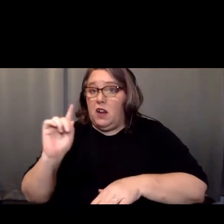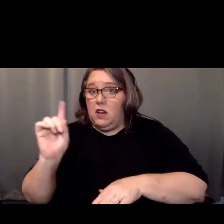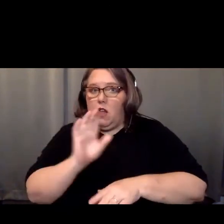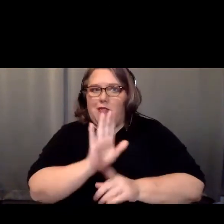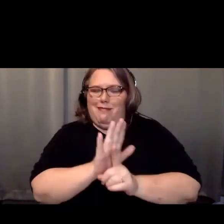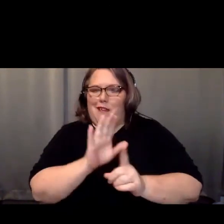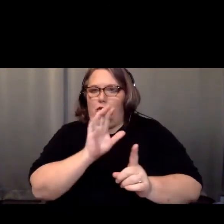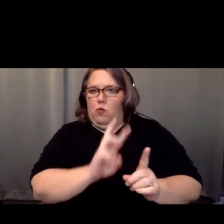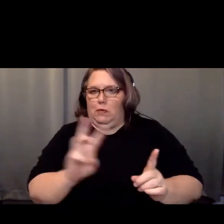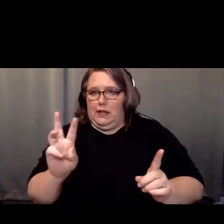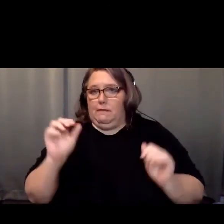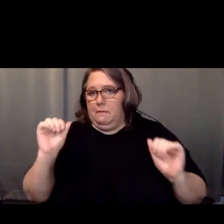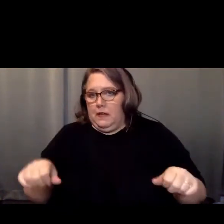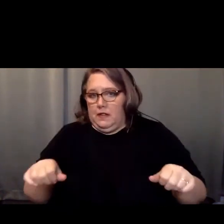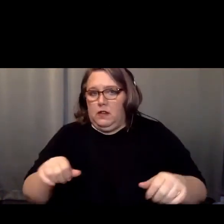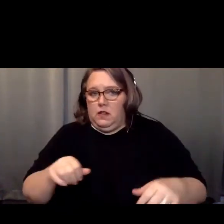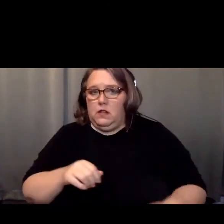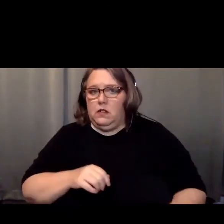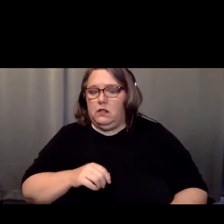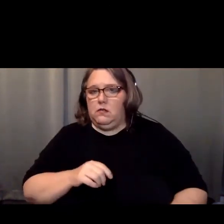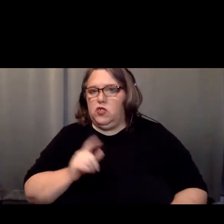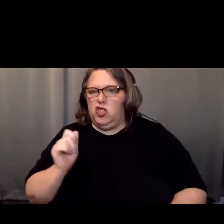So, you can always check that out and fill it out that way